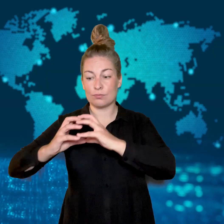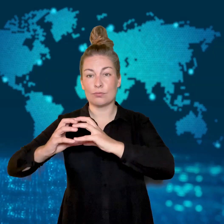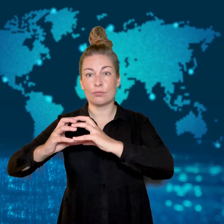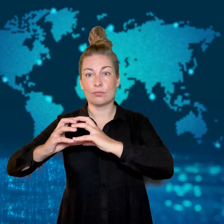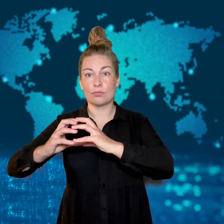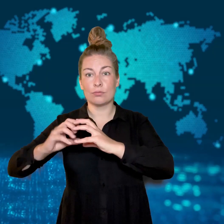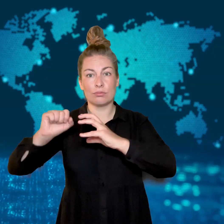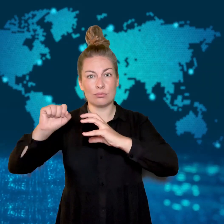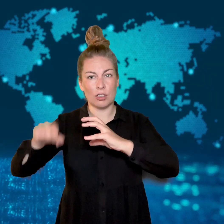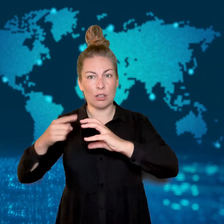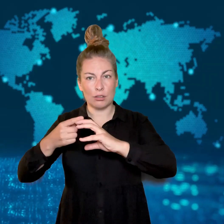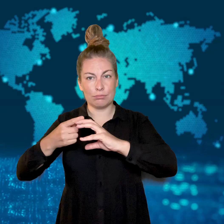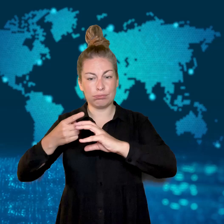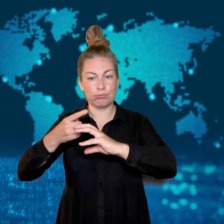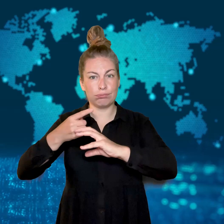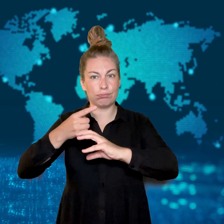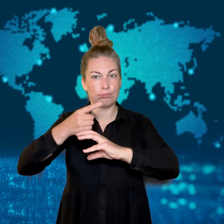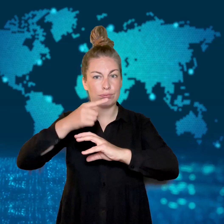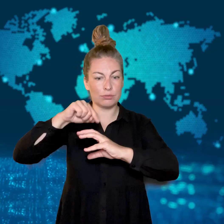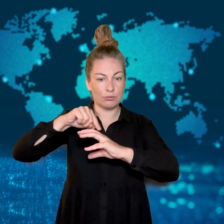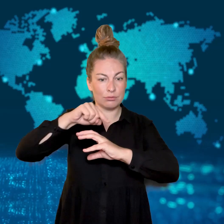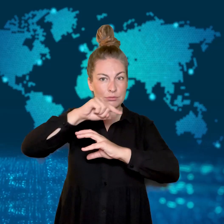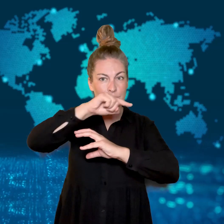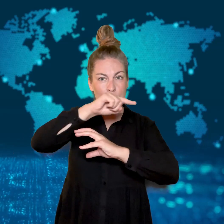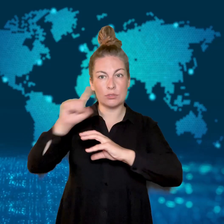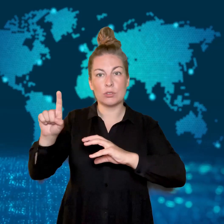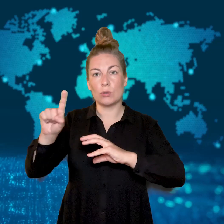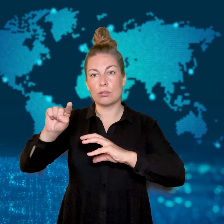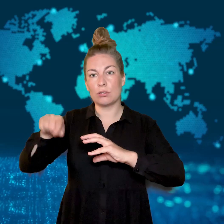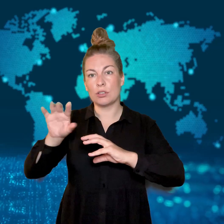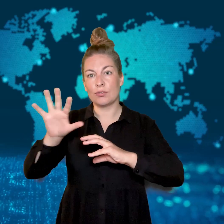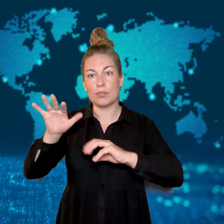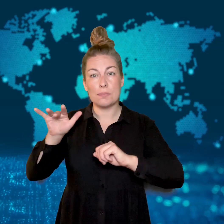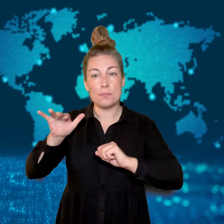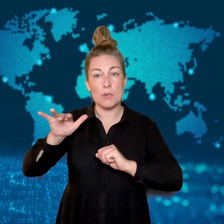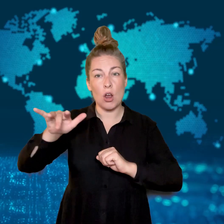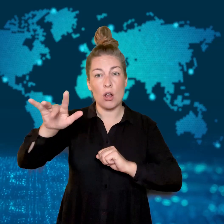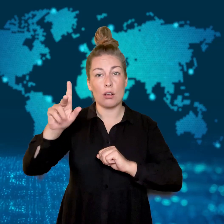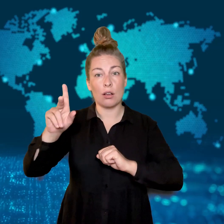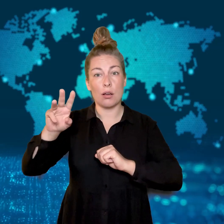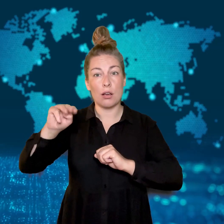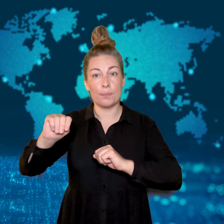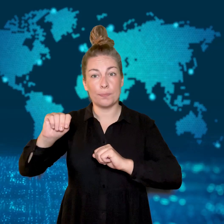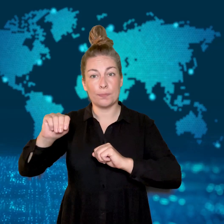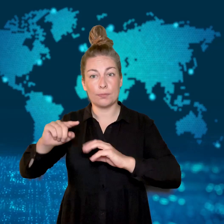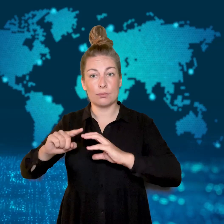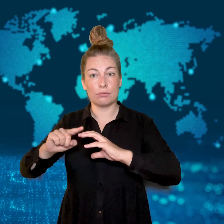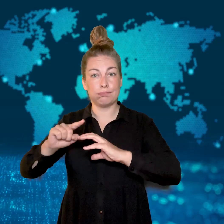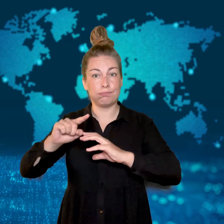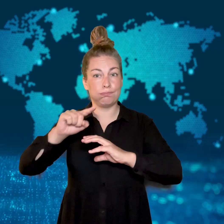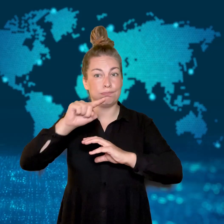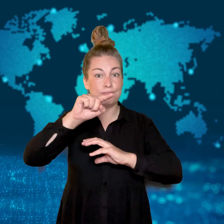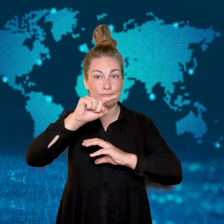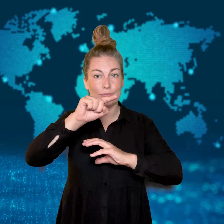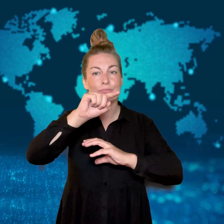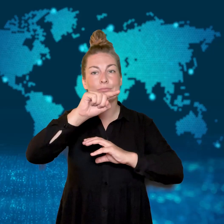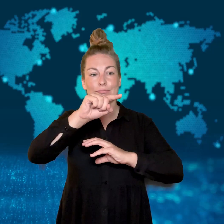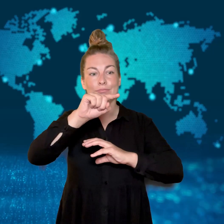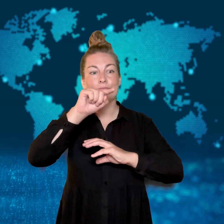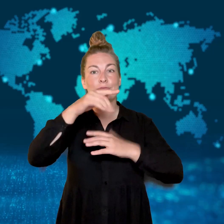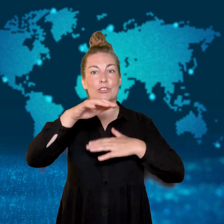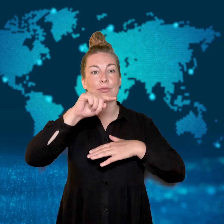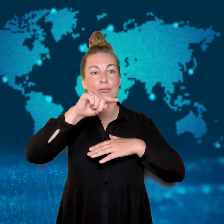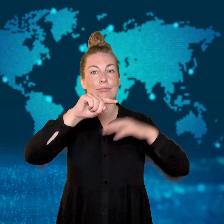orbit around 1.5 million kilometers from Earth.